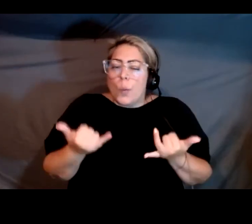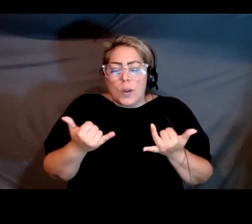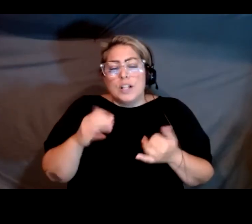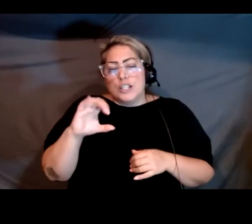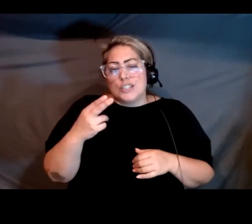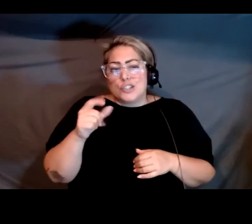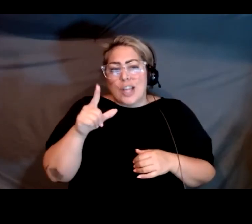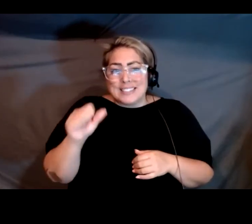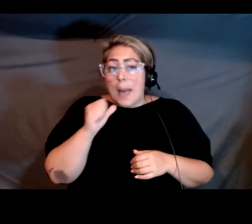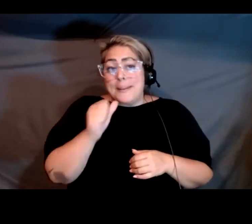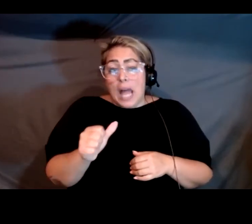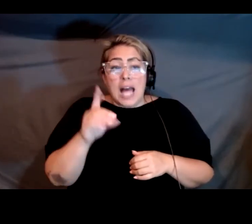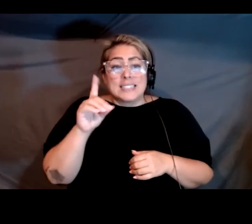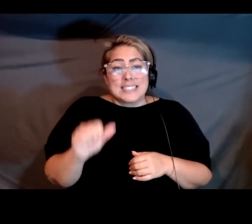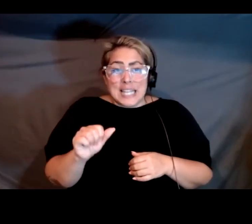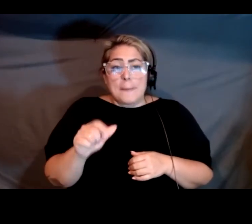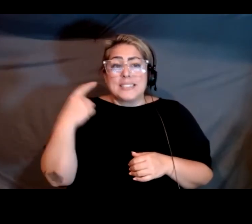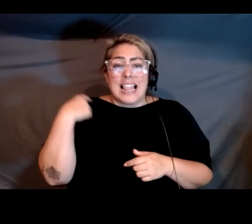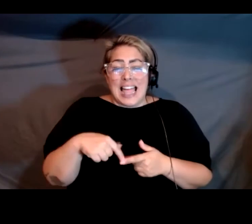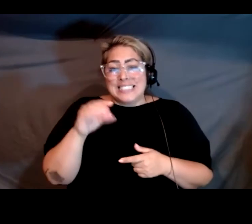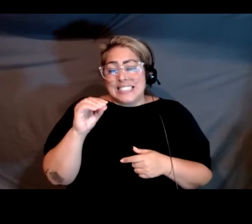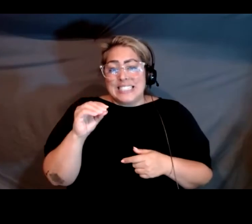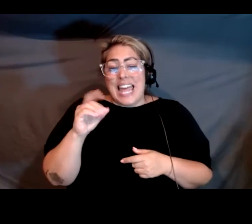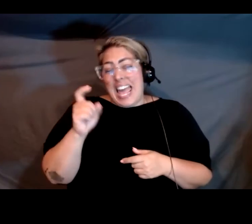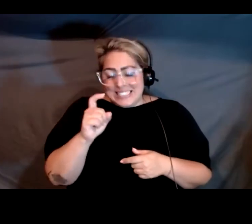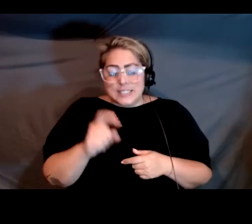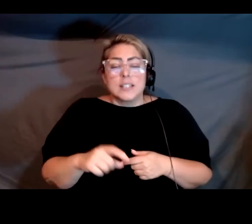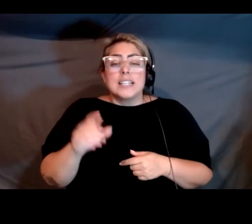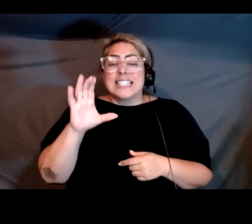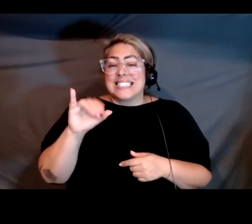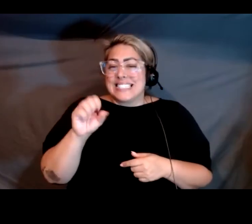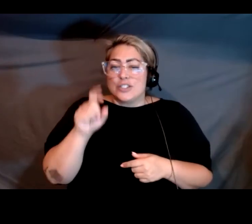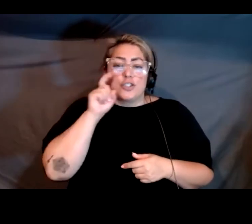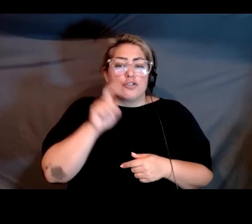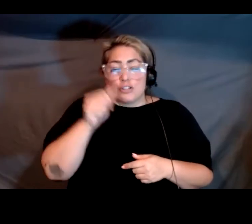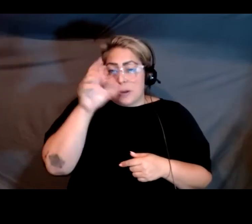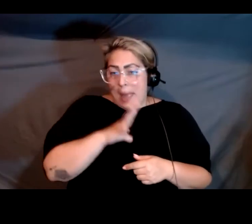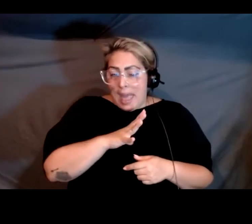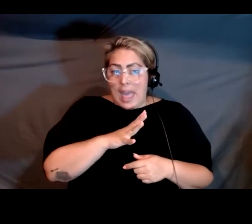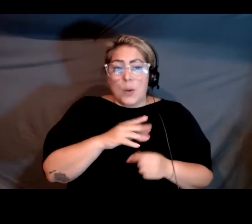am a non-disabled Latinx cisgender demand with short Black hair and wearing clear glasses. Wearing a longsleeved gray T-shirt.